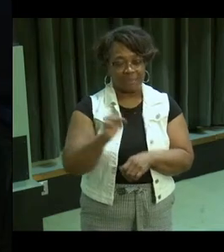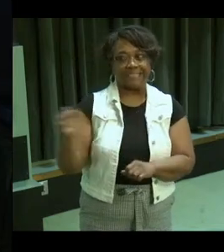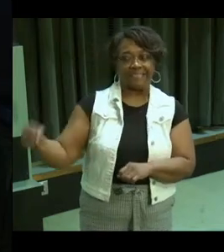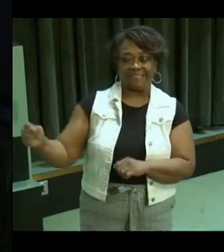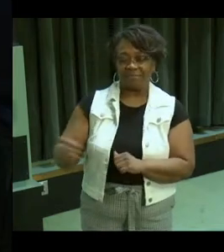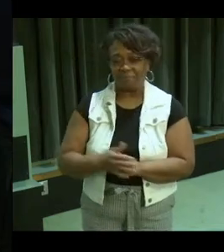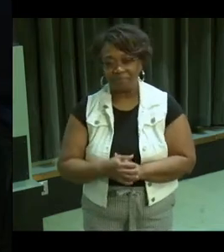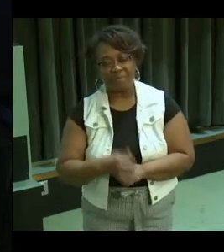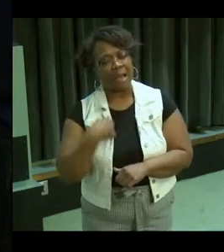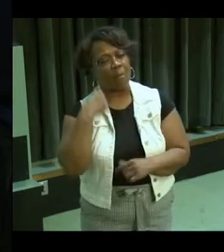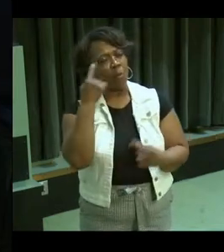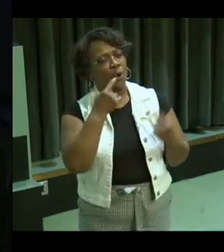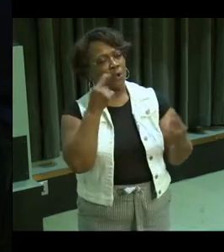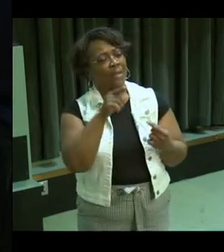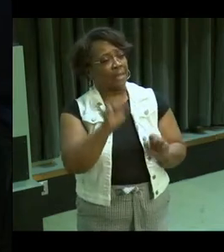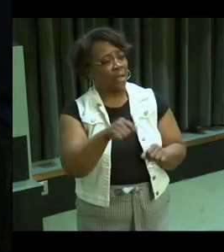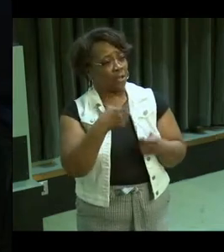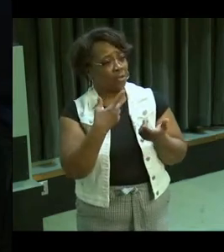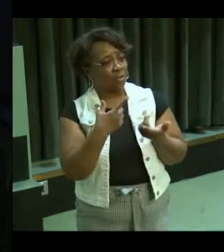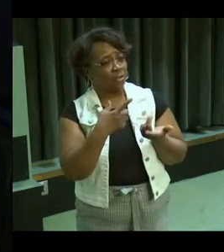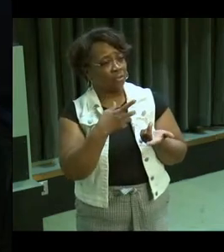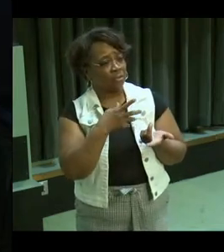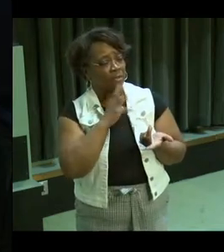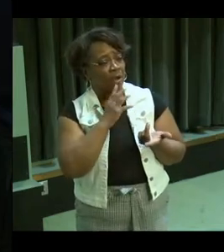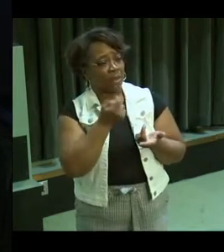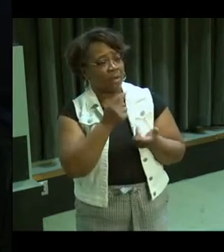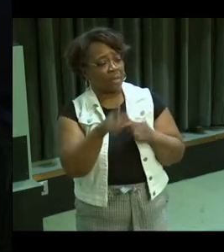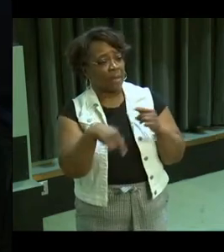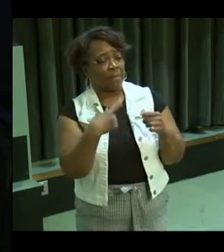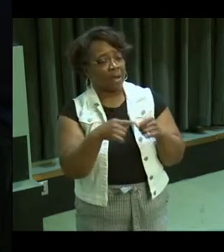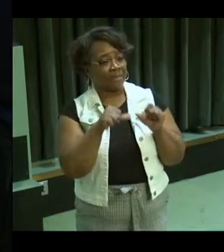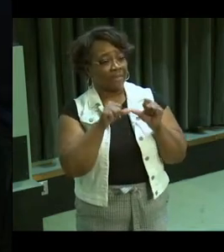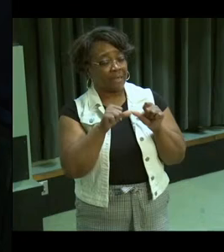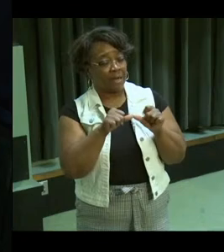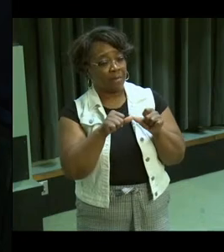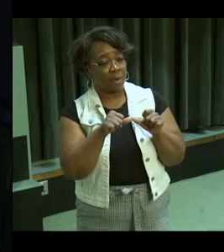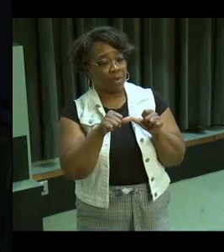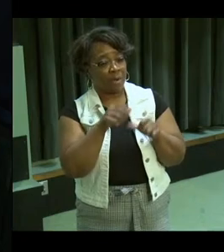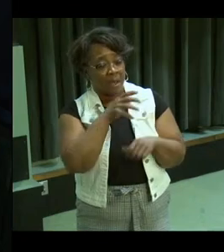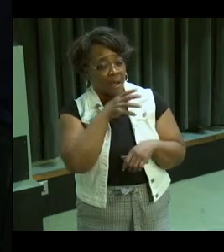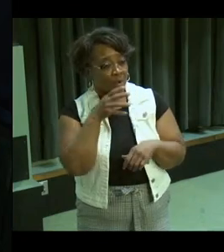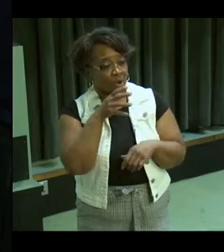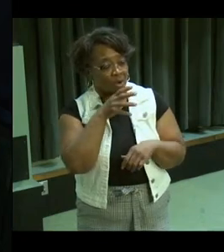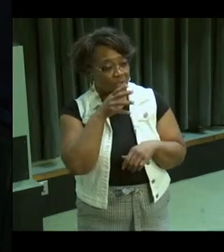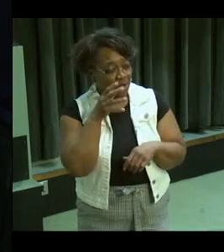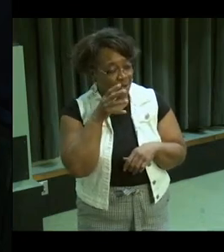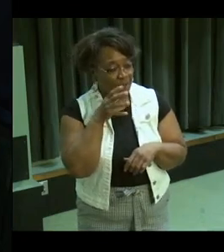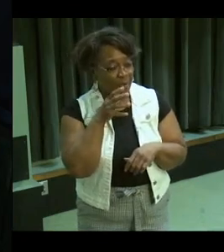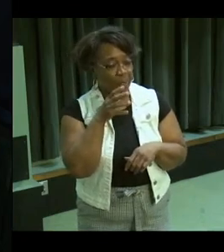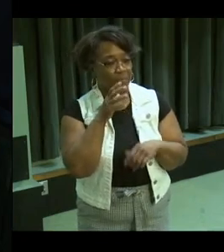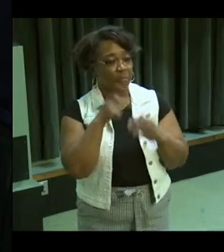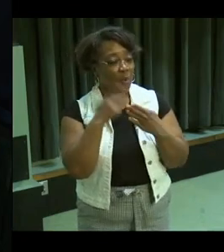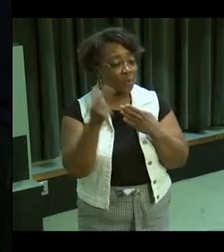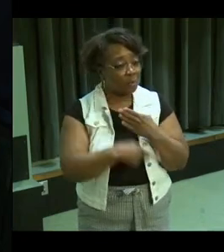just wondering, could you talk a little bit about sustainable